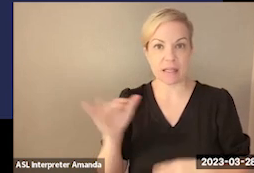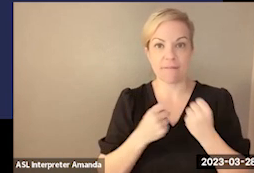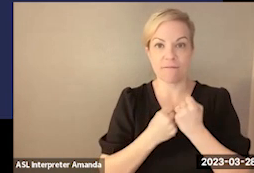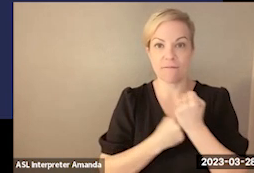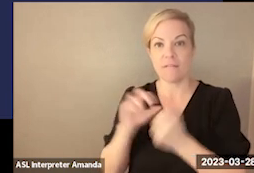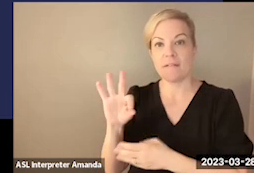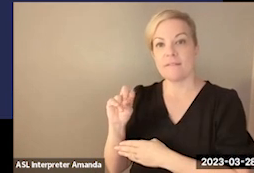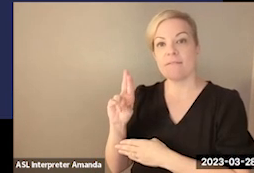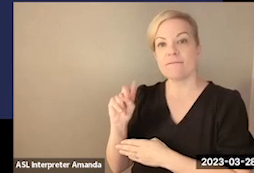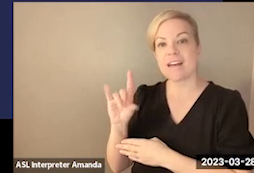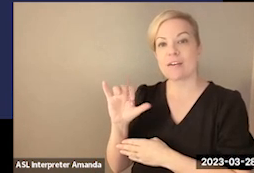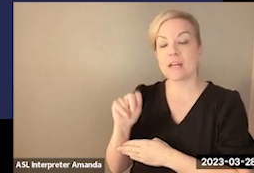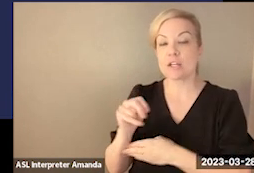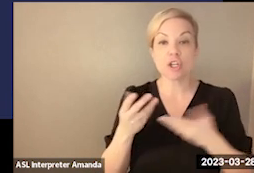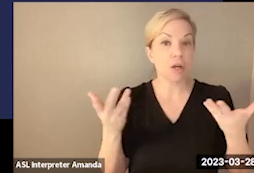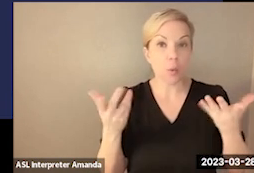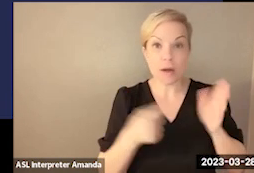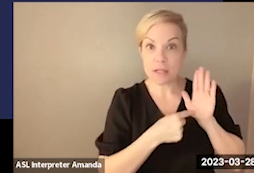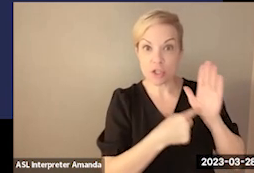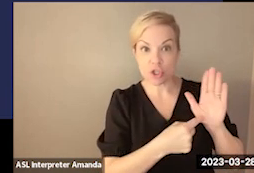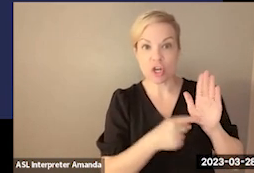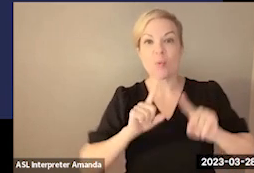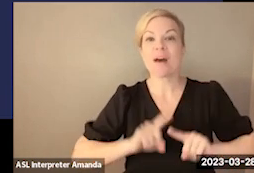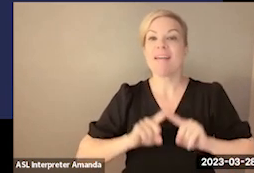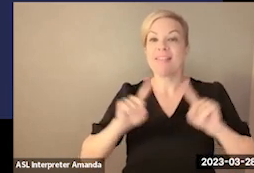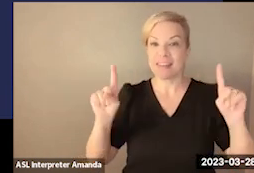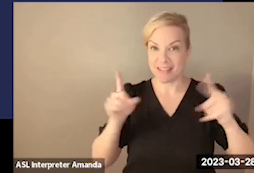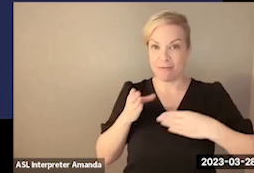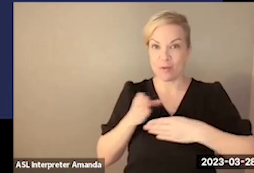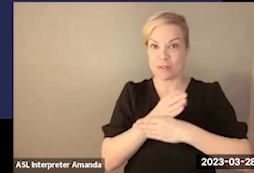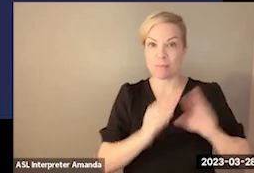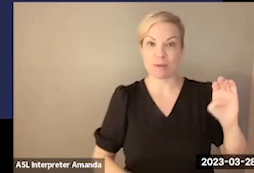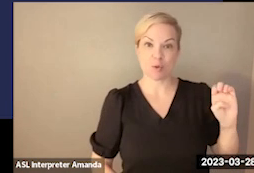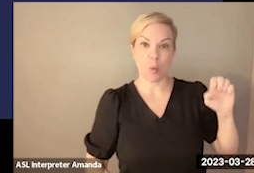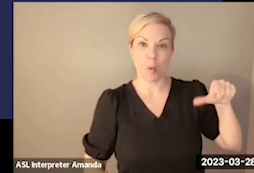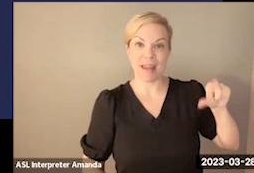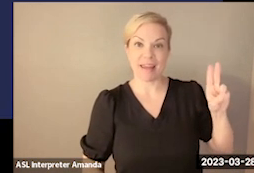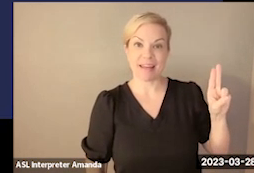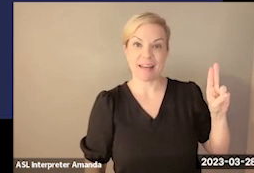Debbie Stine, Science & Technology Policy Academy: like the difference between a quality and equity. And I think it's something that